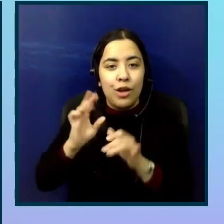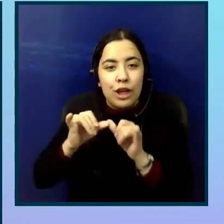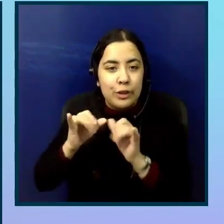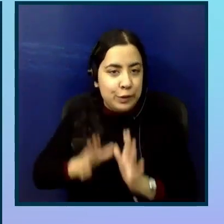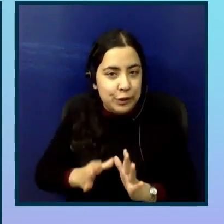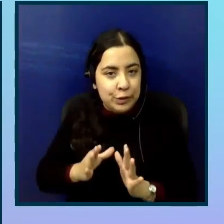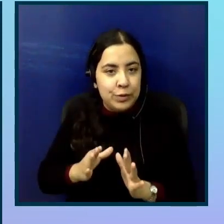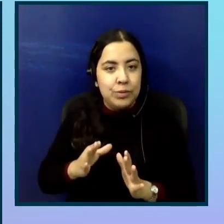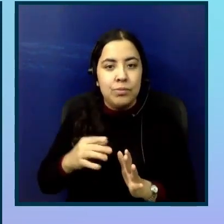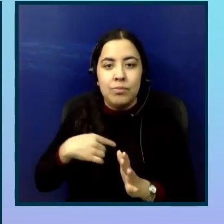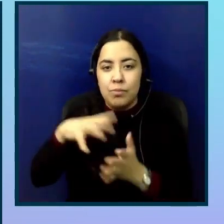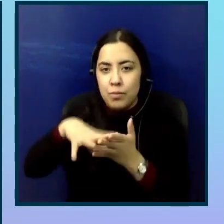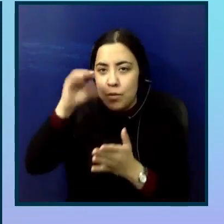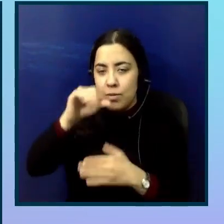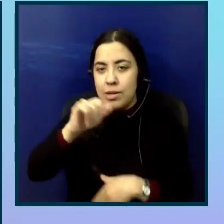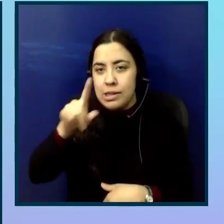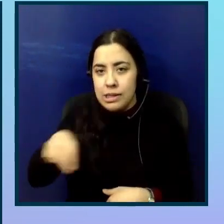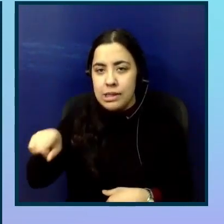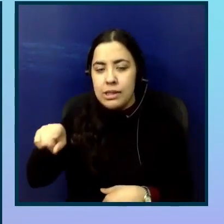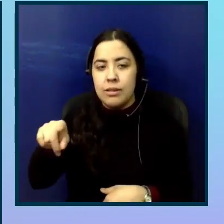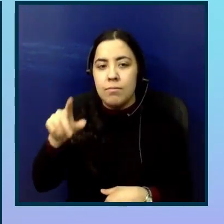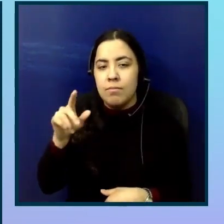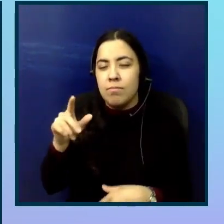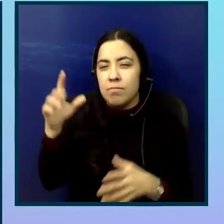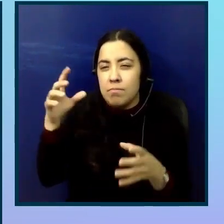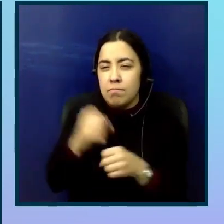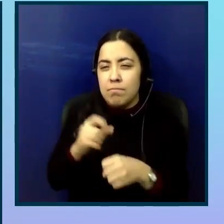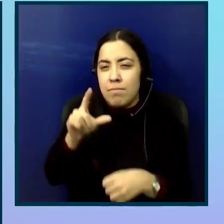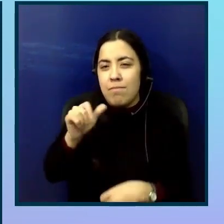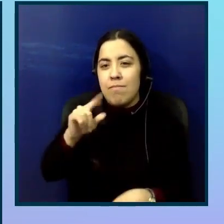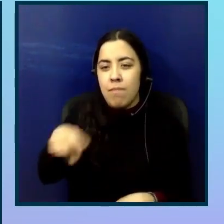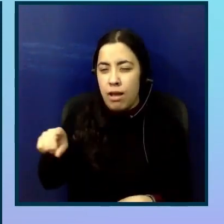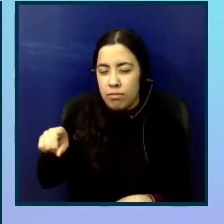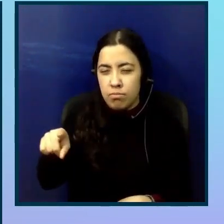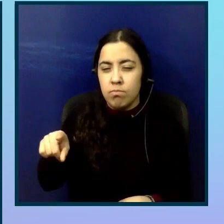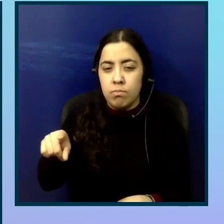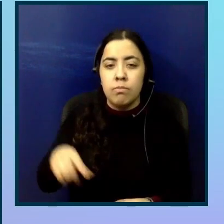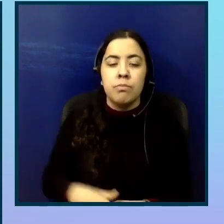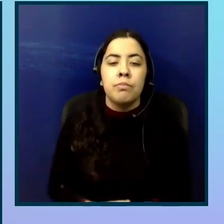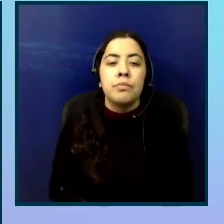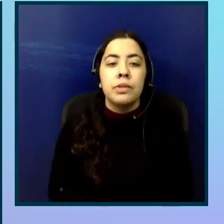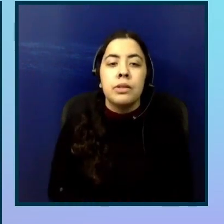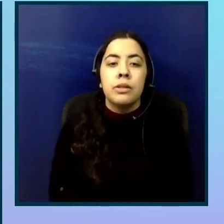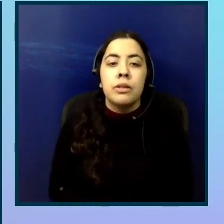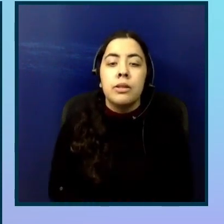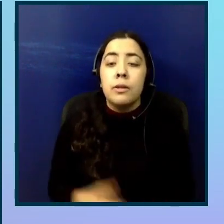at Learning A-Z, LA-Z for short. So last year, I told my manager, Rick,